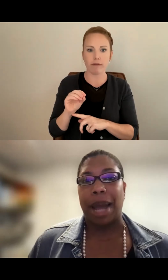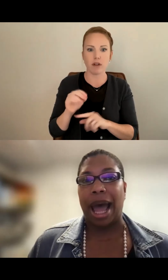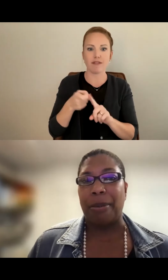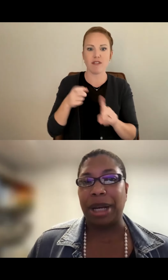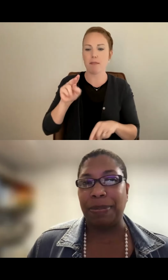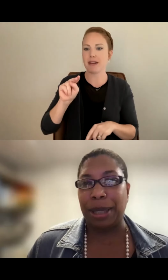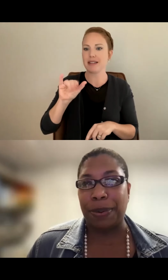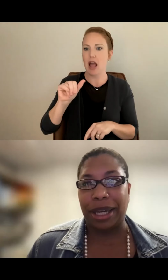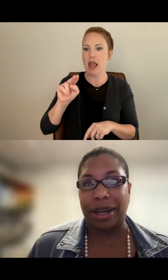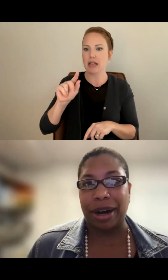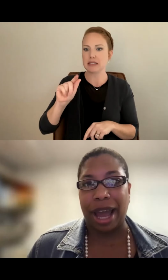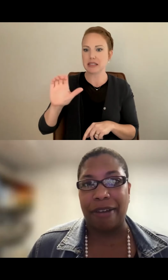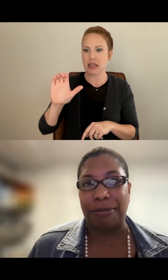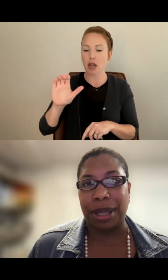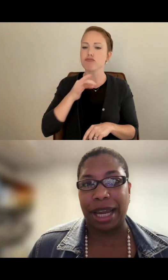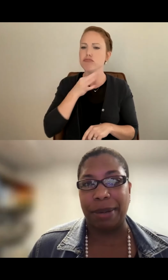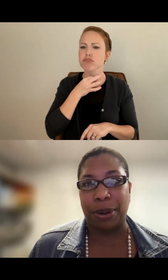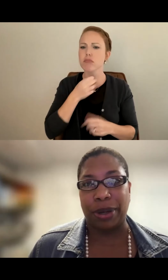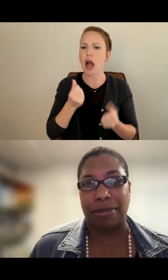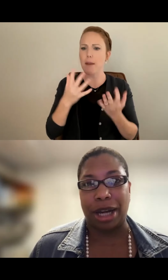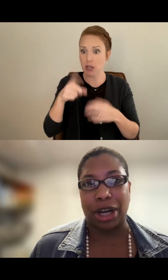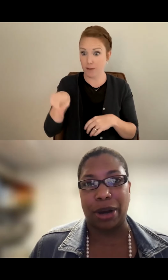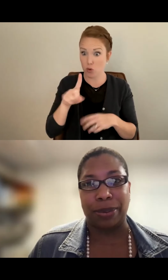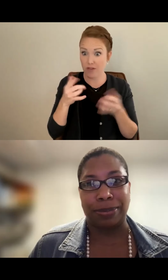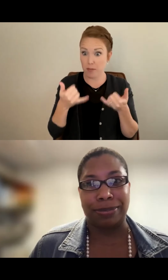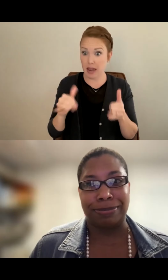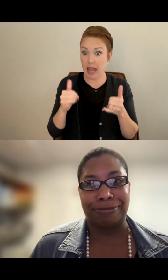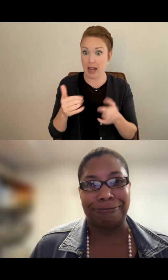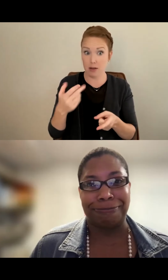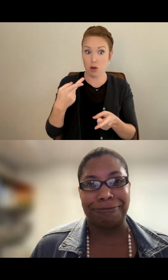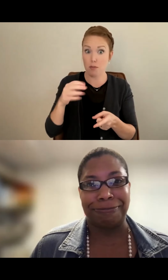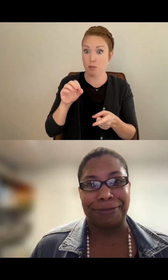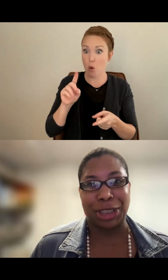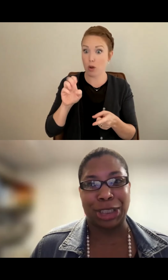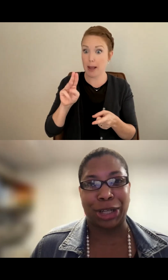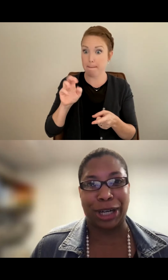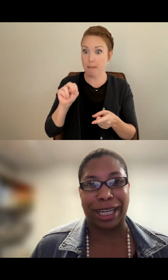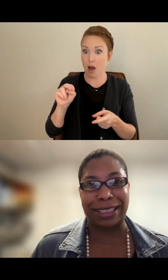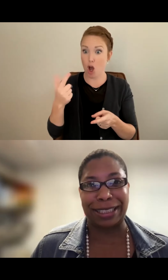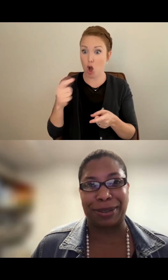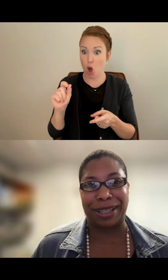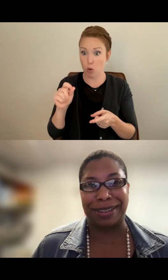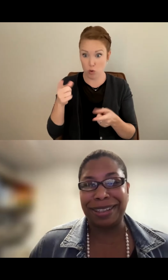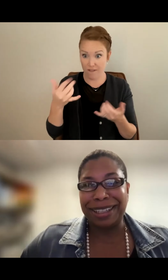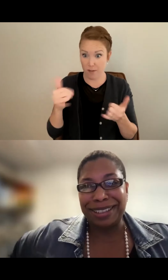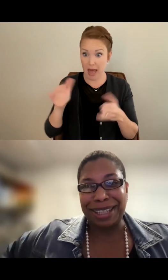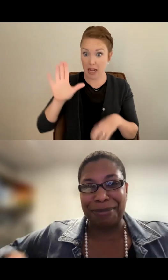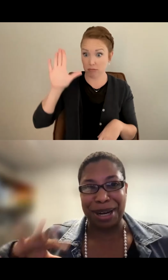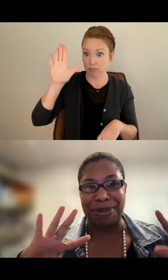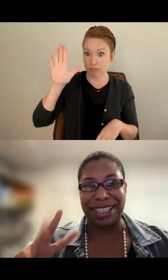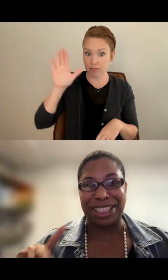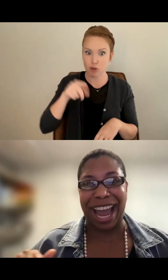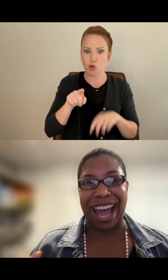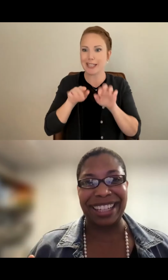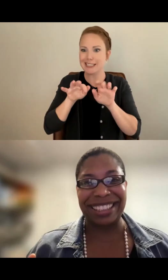How many people here have played Pokemon-Go? Just curious, you can type it up in the chat.